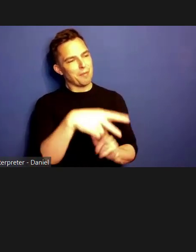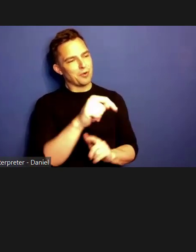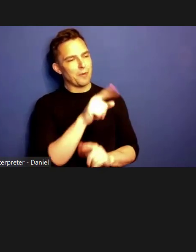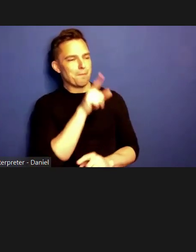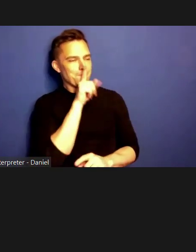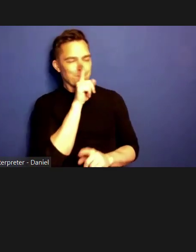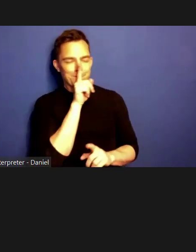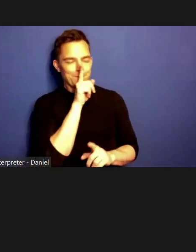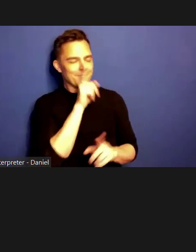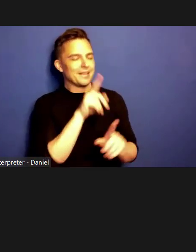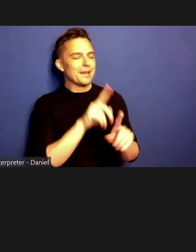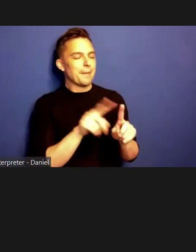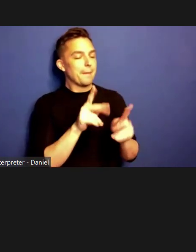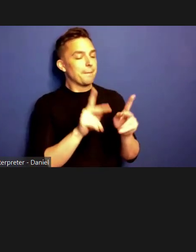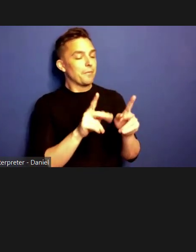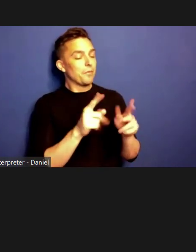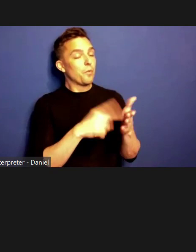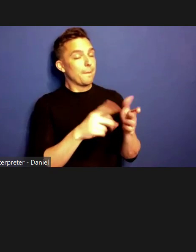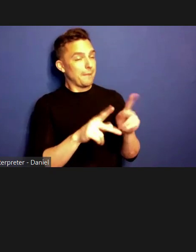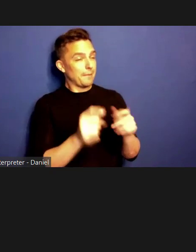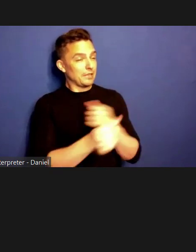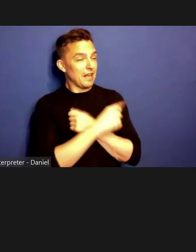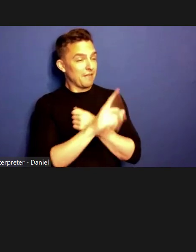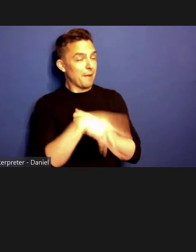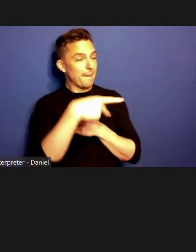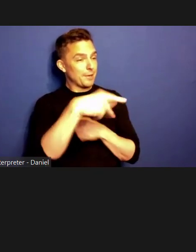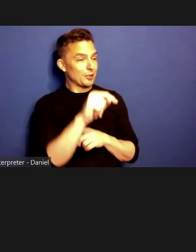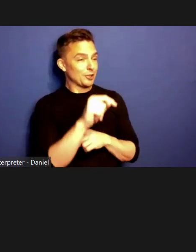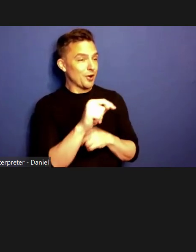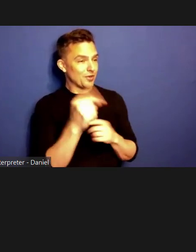and why it continues to be preferred by many people is because